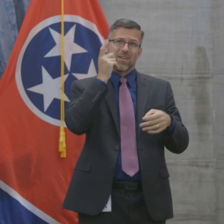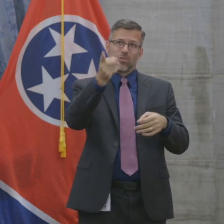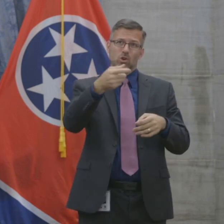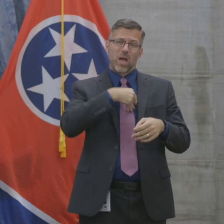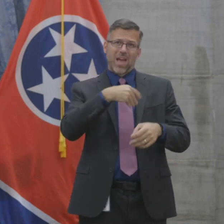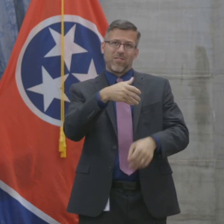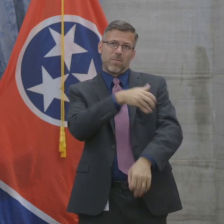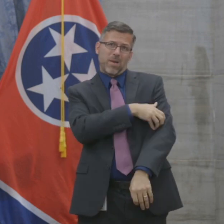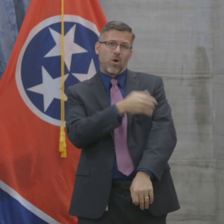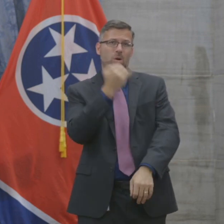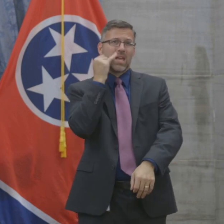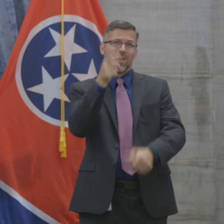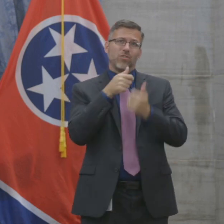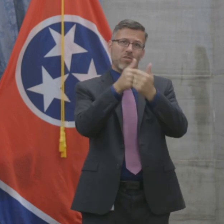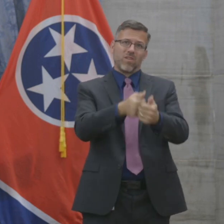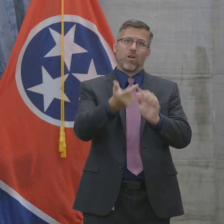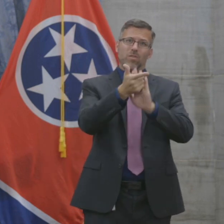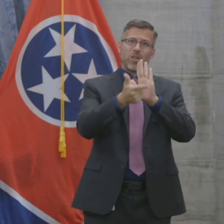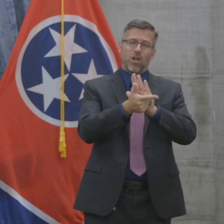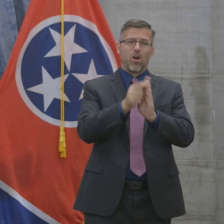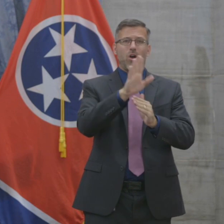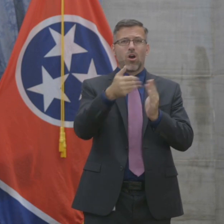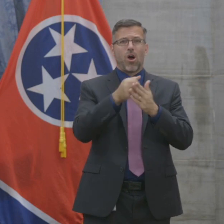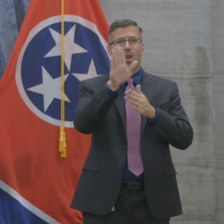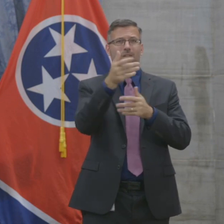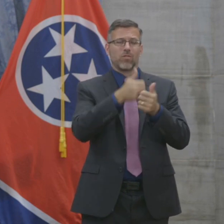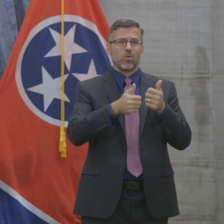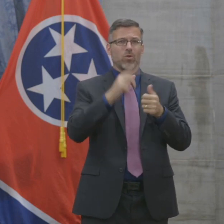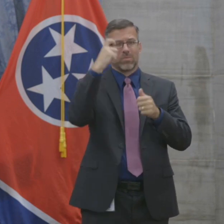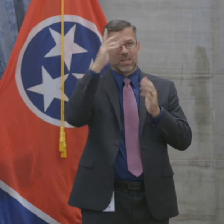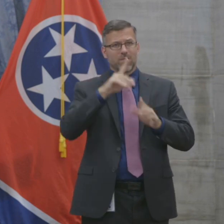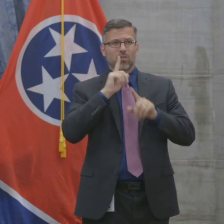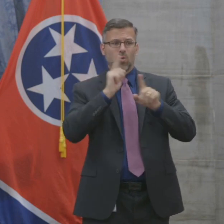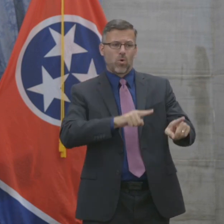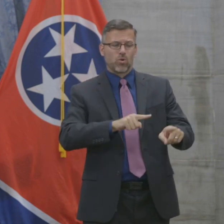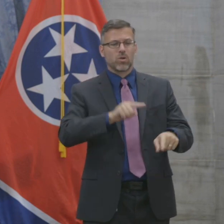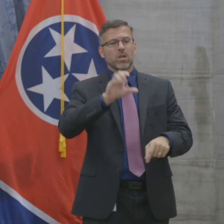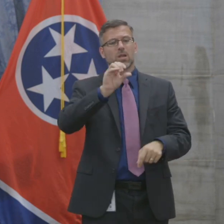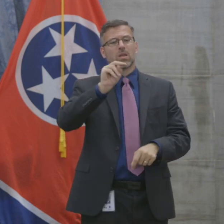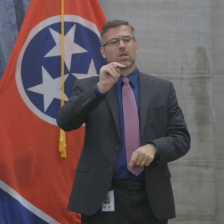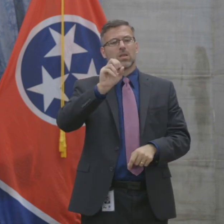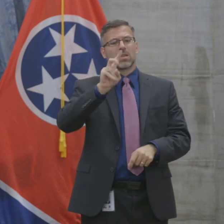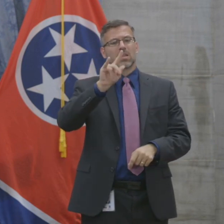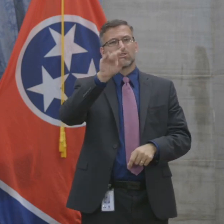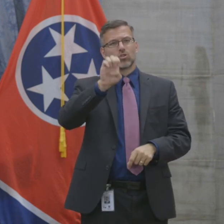to that, as it will be provided at the school and in the school environment. We are working diligently to do that. We'll